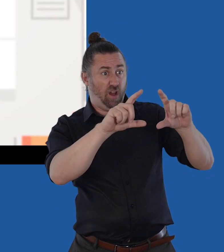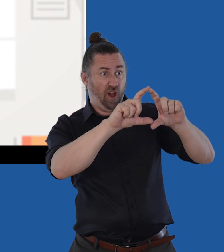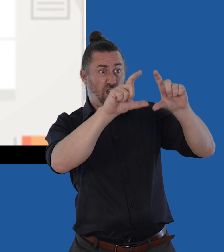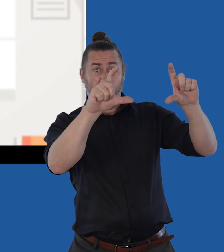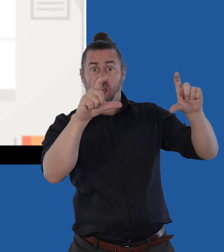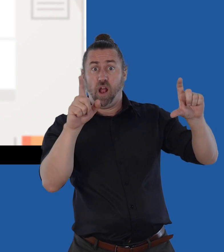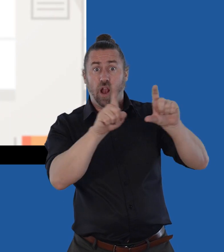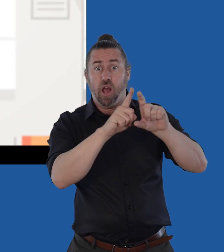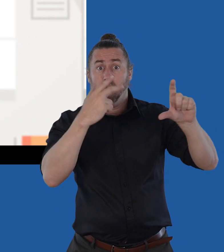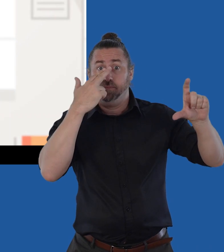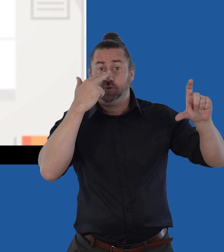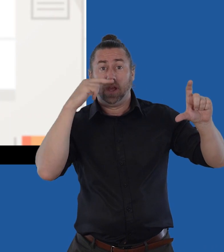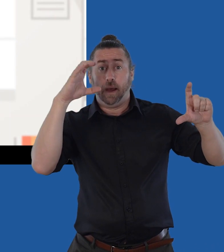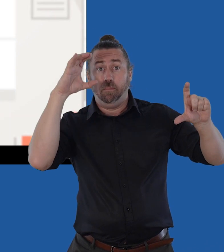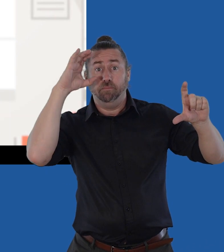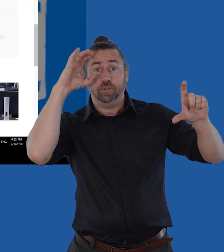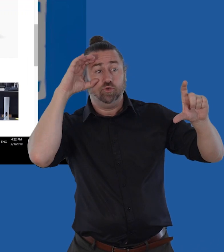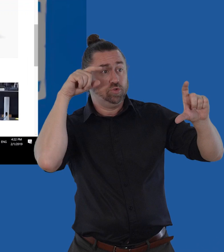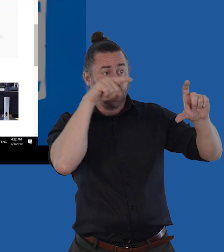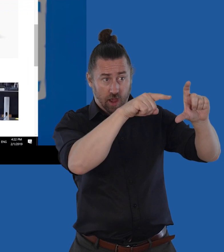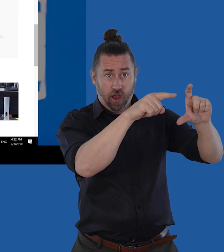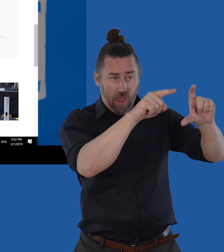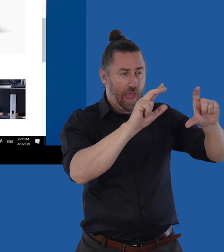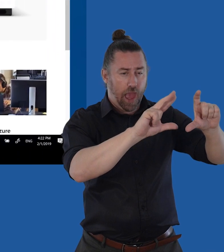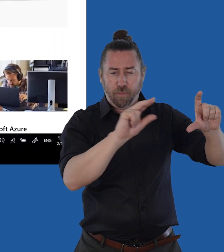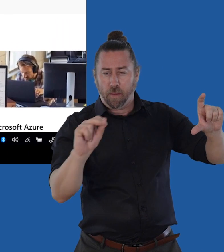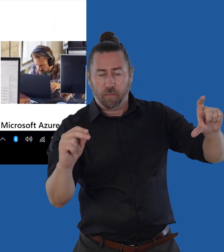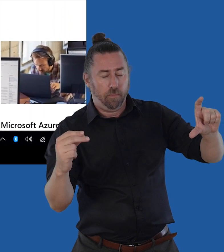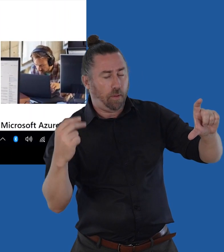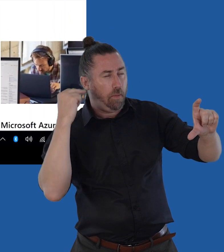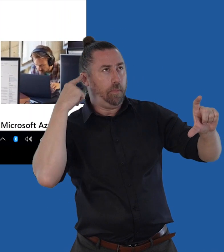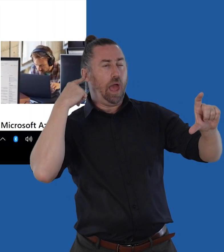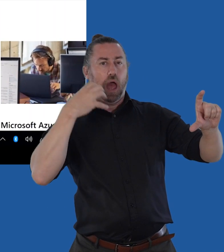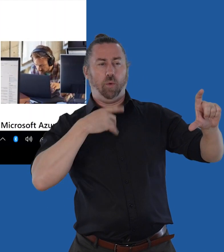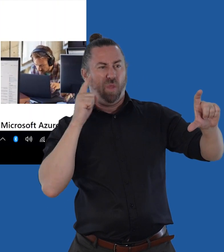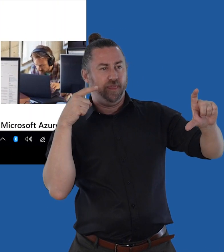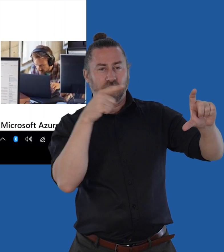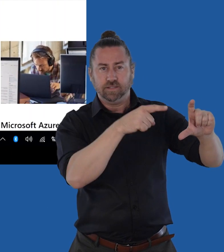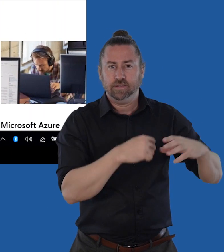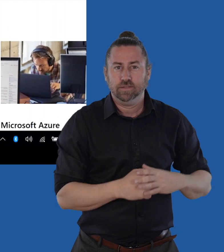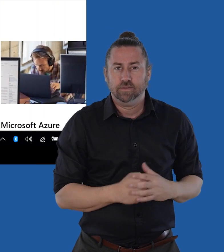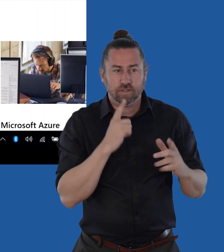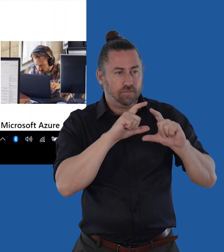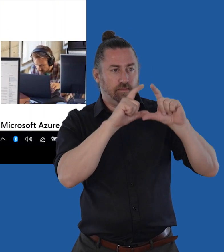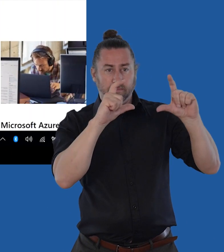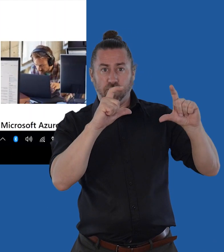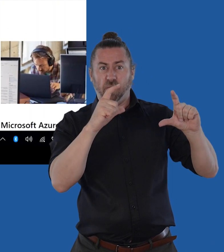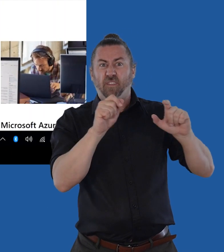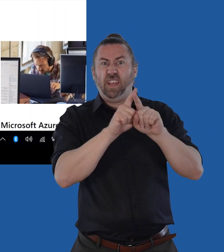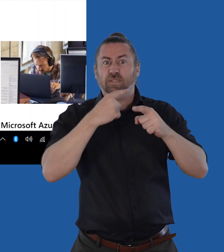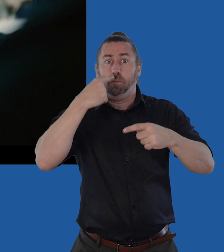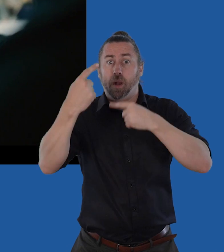and giving a user information about that image. "Fetching image caption, a laptop computer sitting on top of a table."